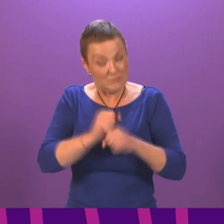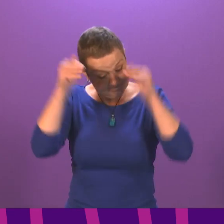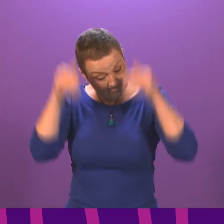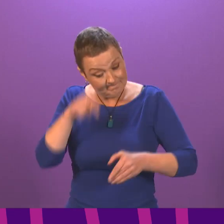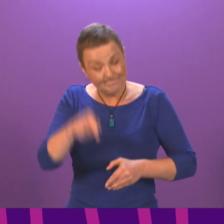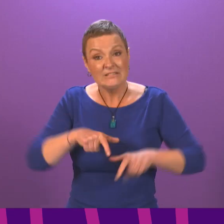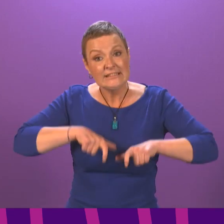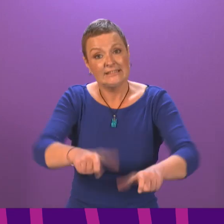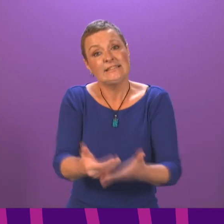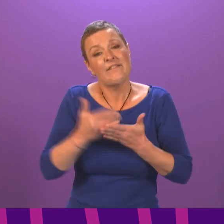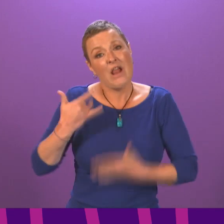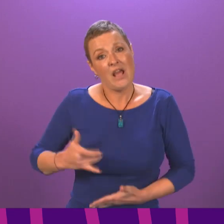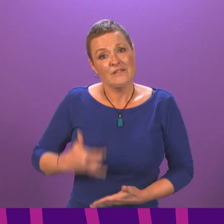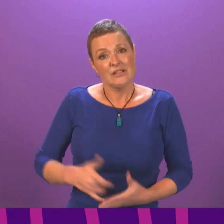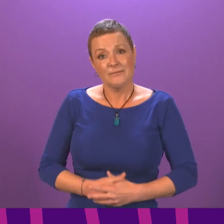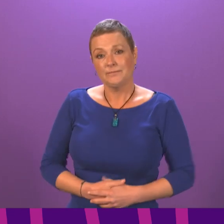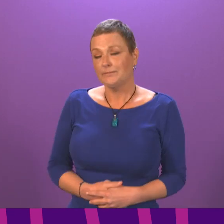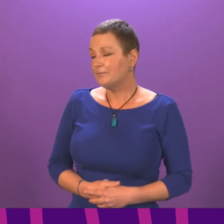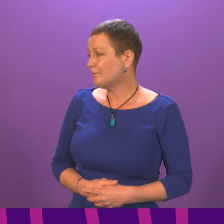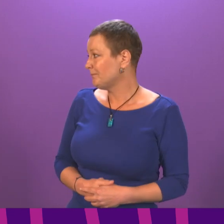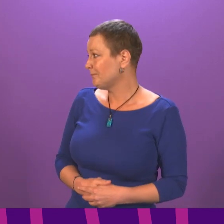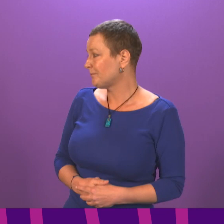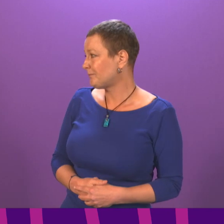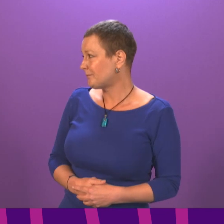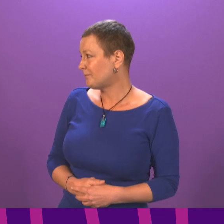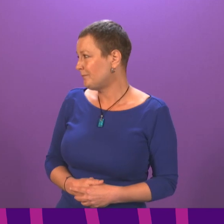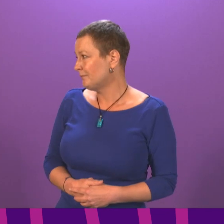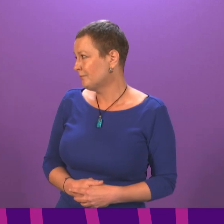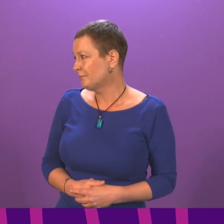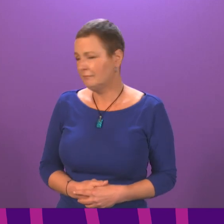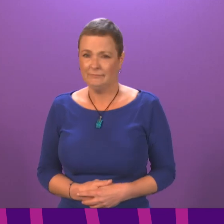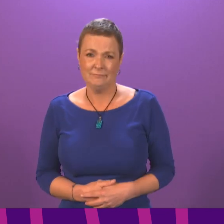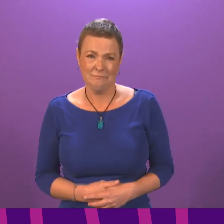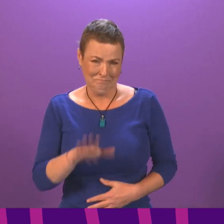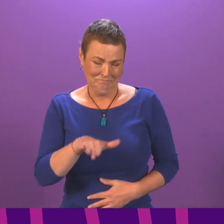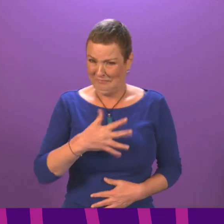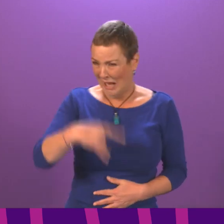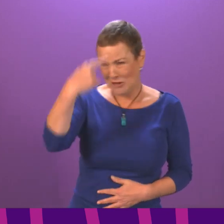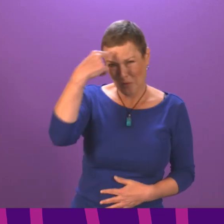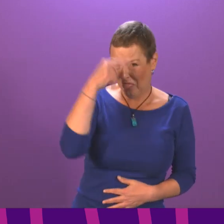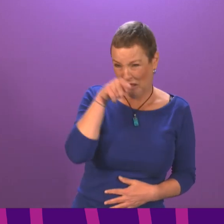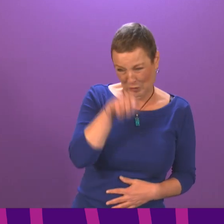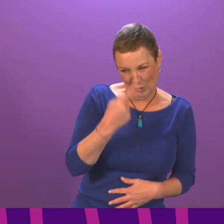Richard Leonard: I do not think that it would prejudice the investigation to give a commitment that all evidence, and all correspondence, without